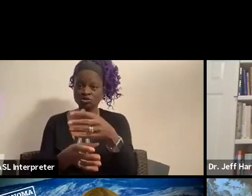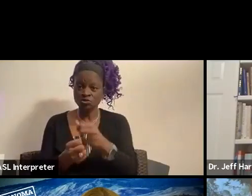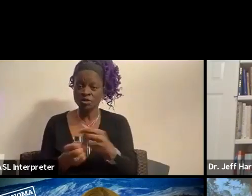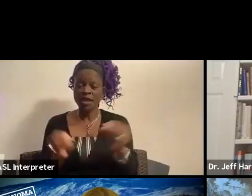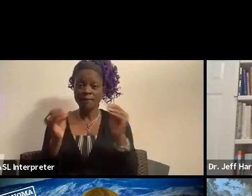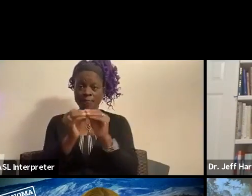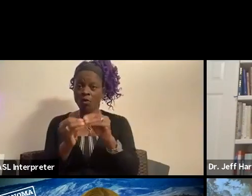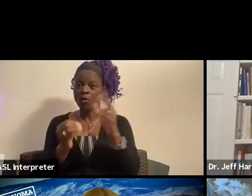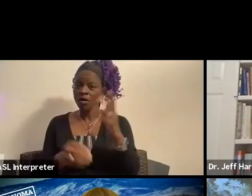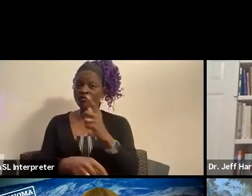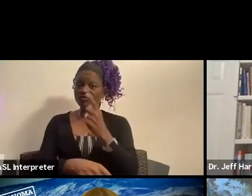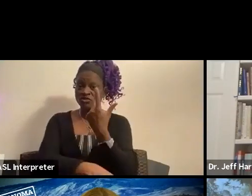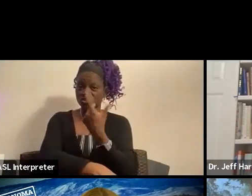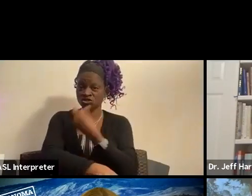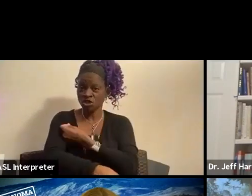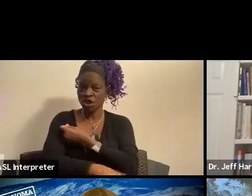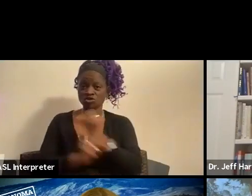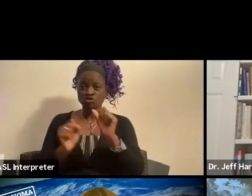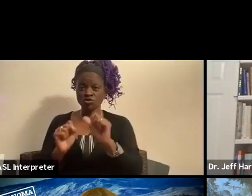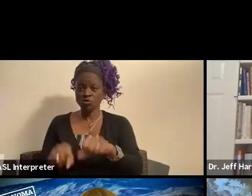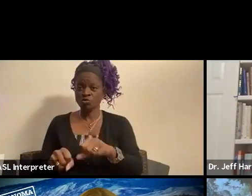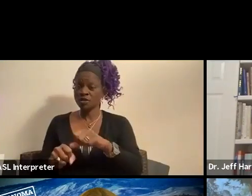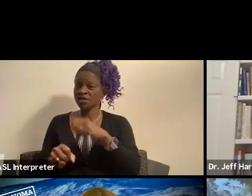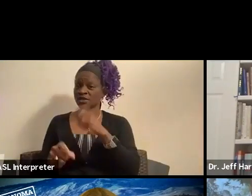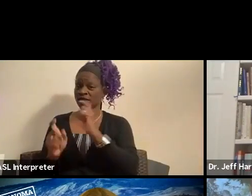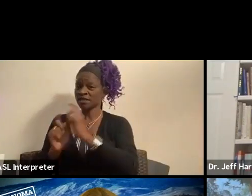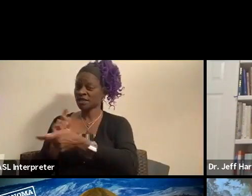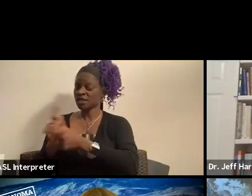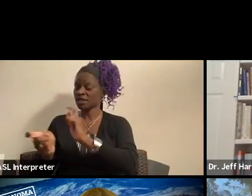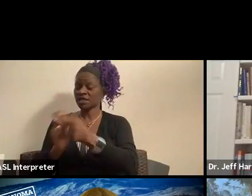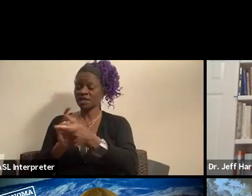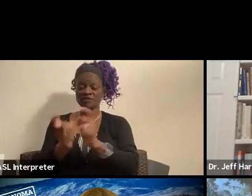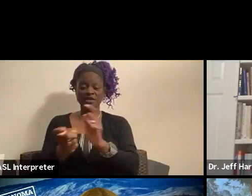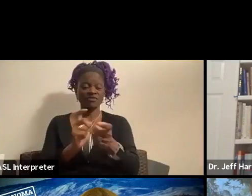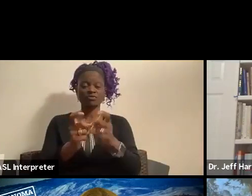our education workforce as possible, which is exactly what